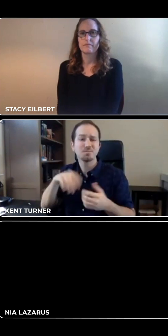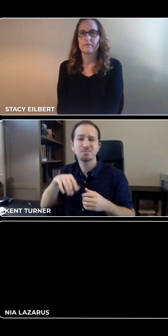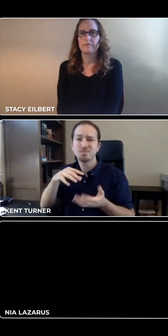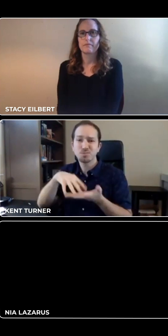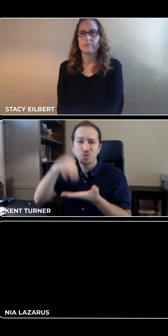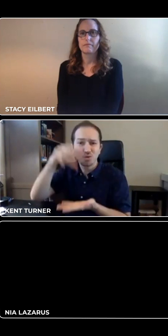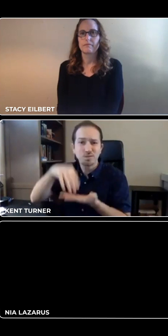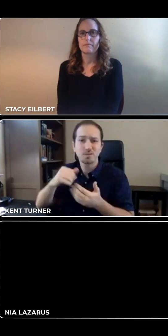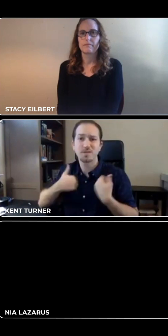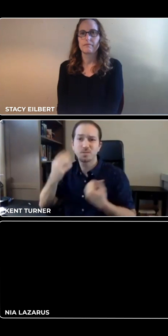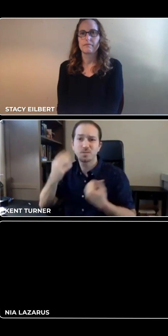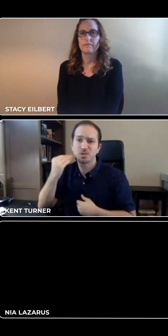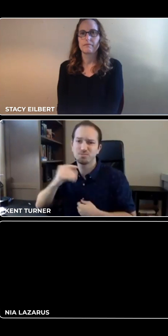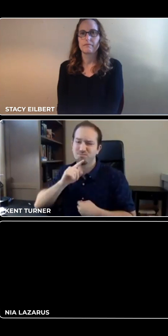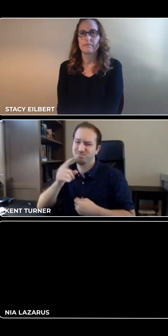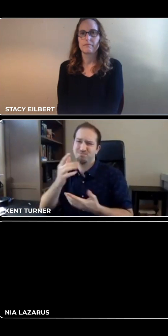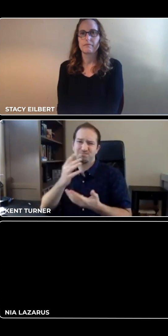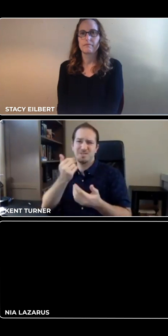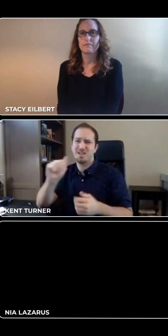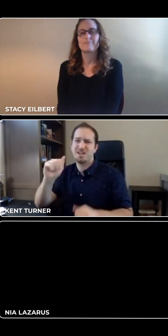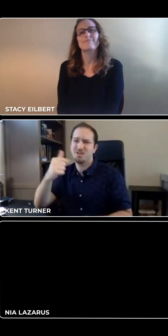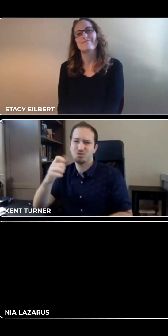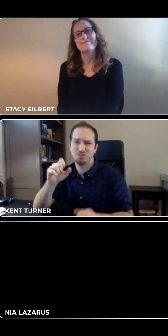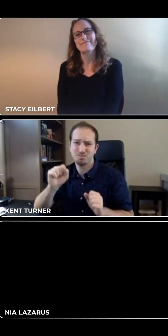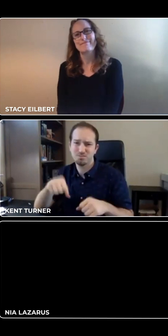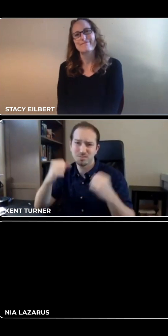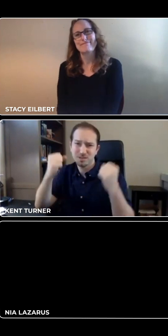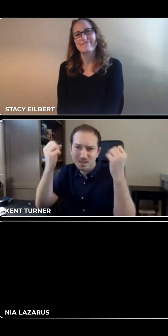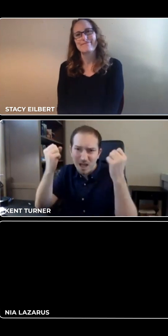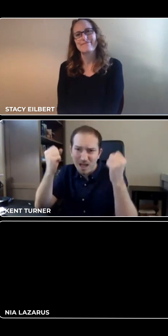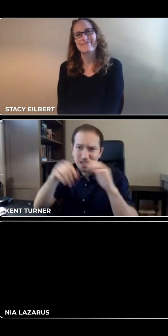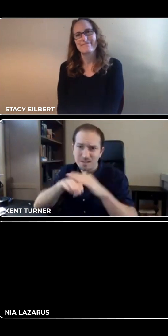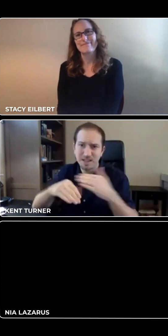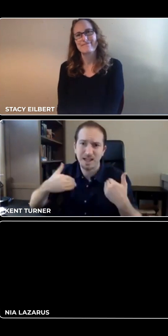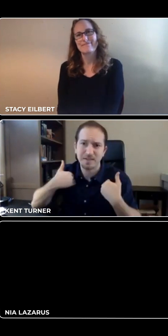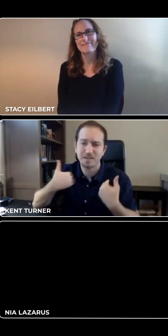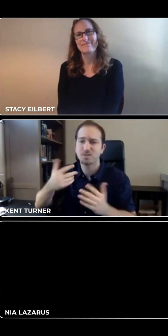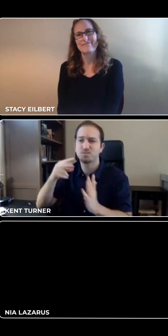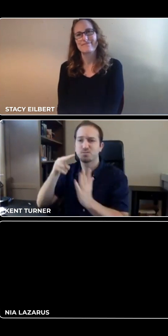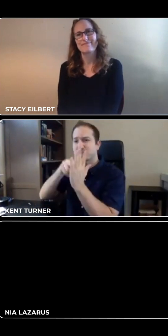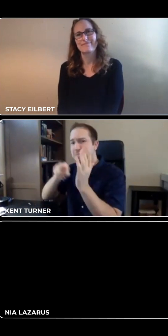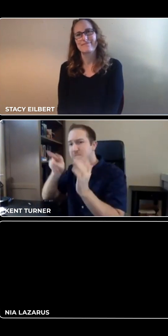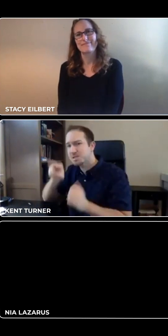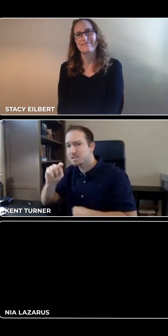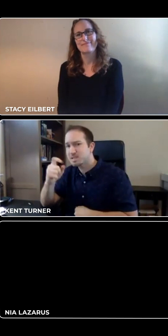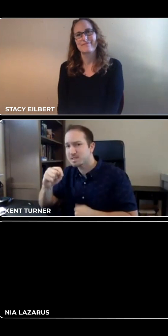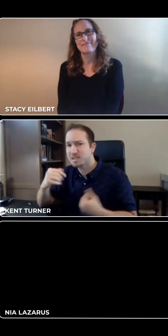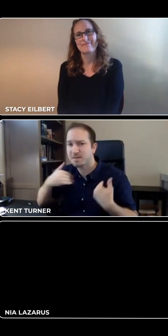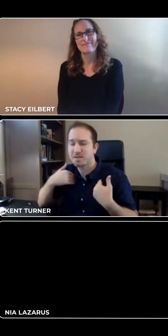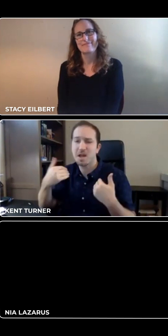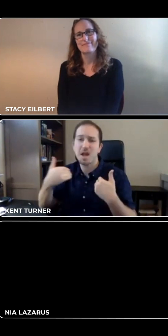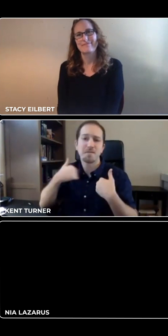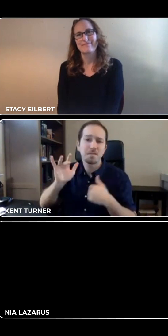with IEP goals as well. But, in terms of learning life experiences, yes, DeafVerse is in ASL.